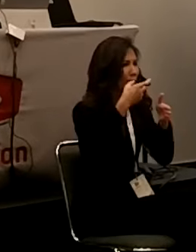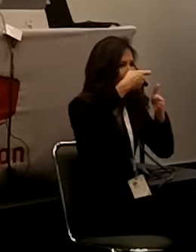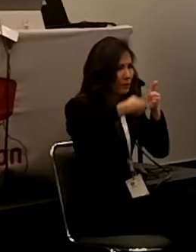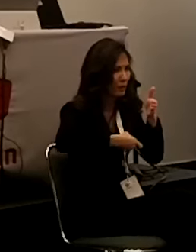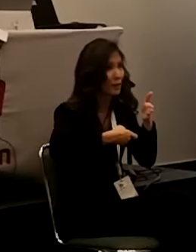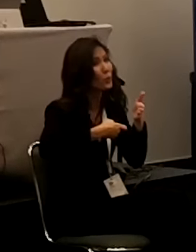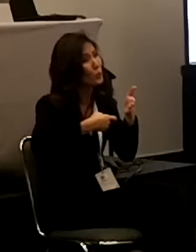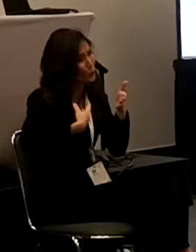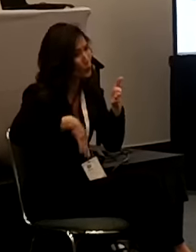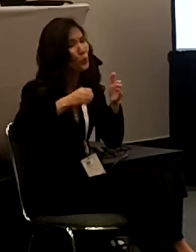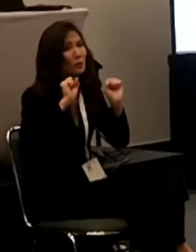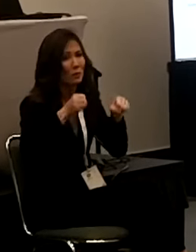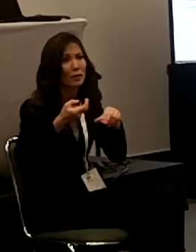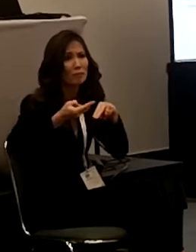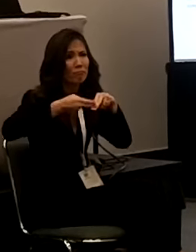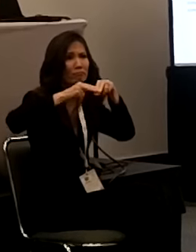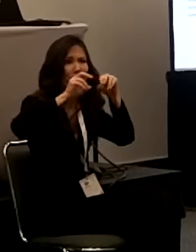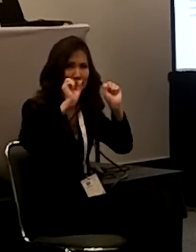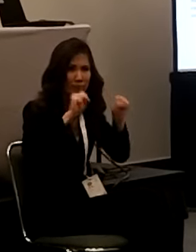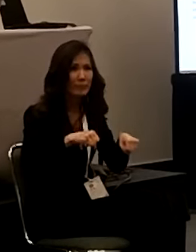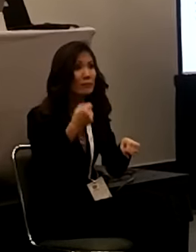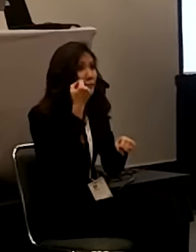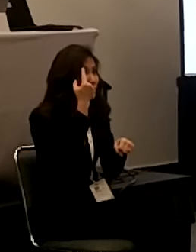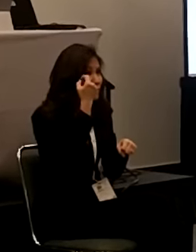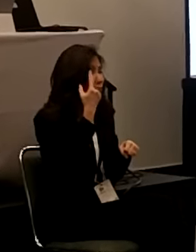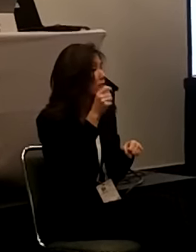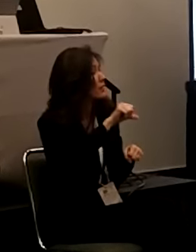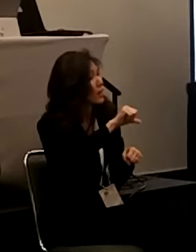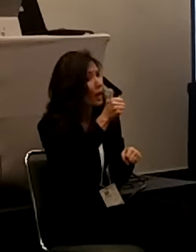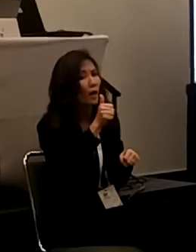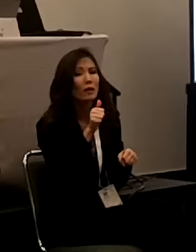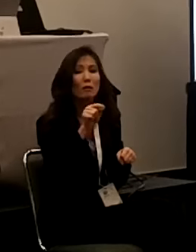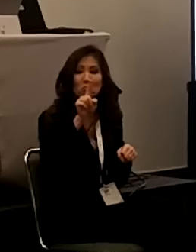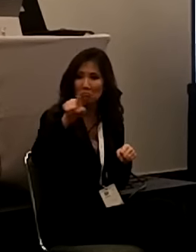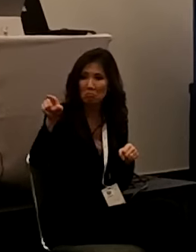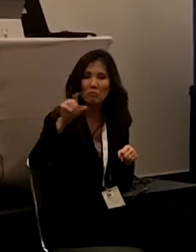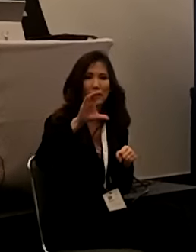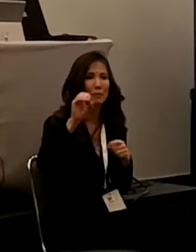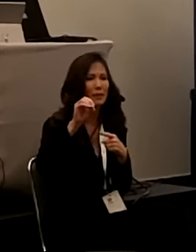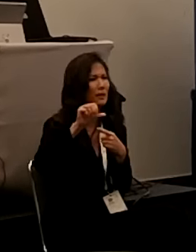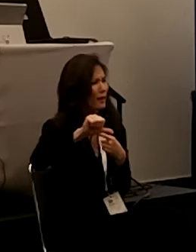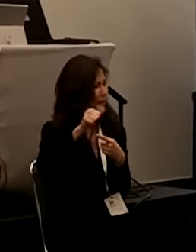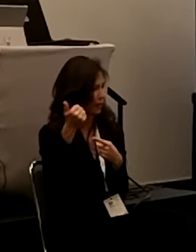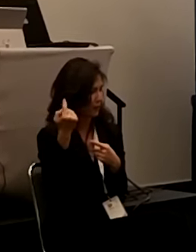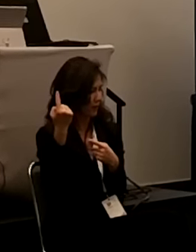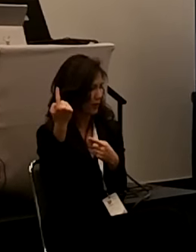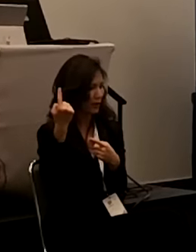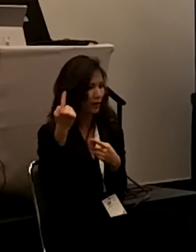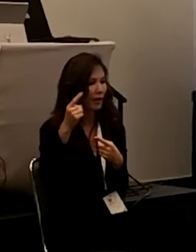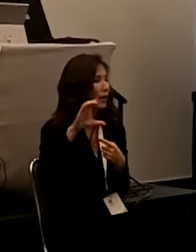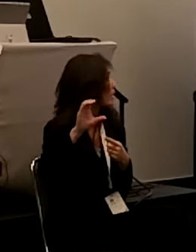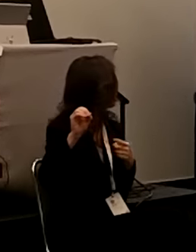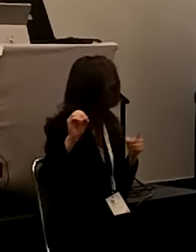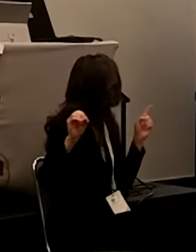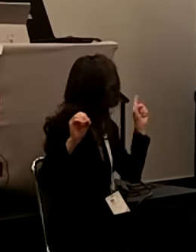It's a lot. But there are other companies out there. One of the companies that does my captions, Ai Media,